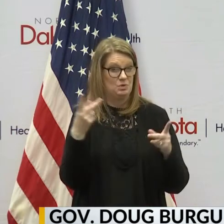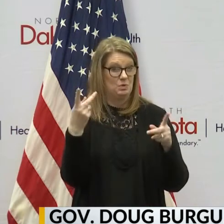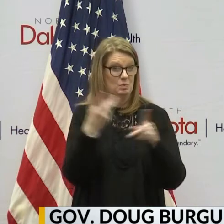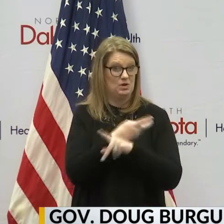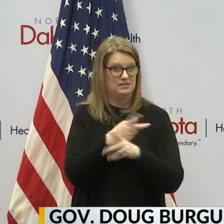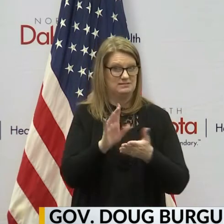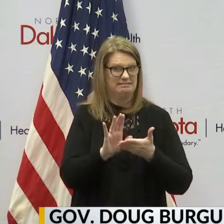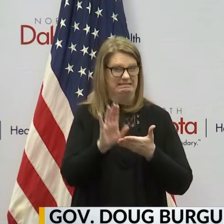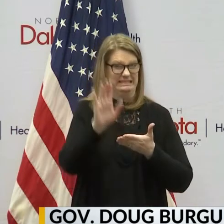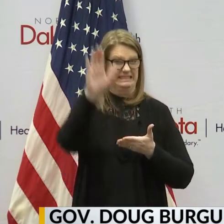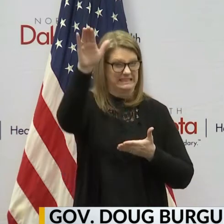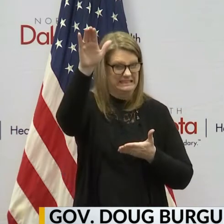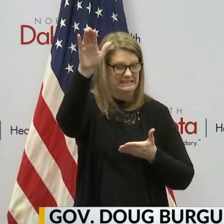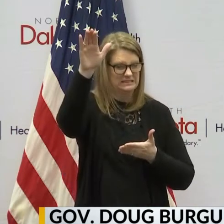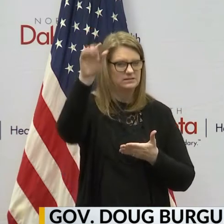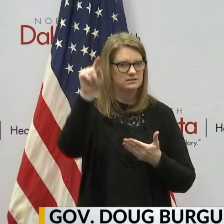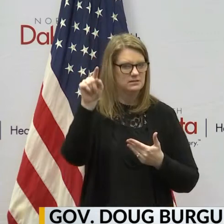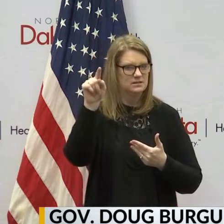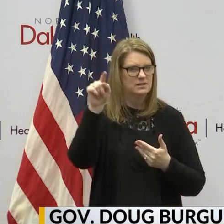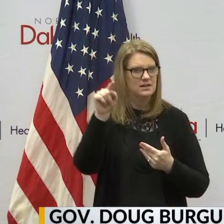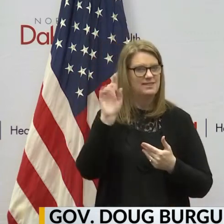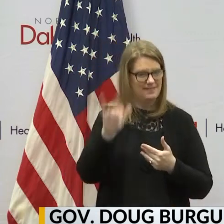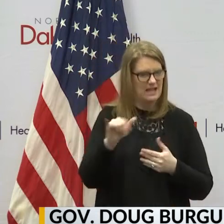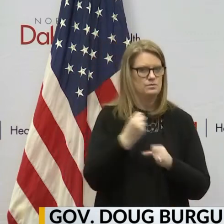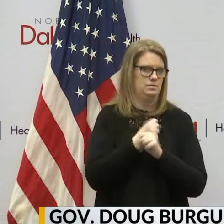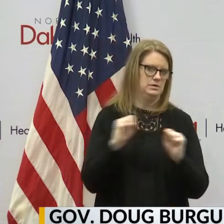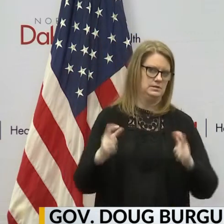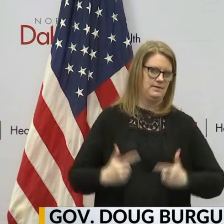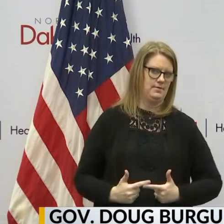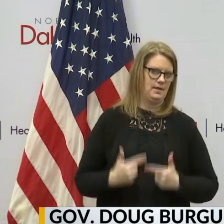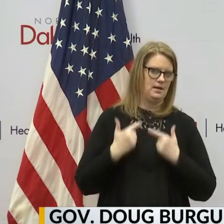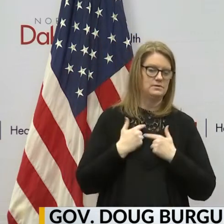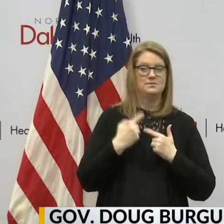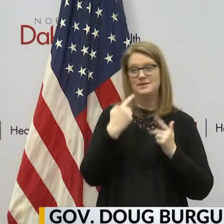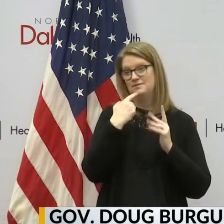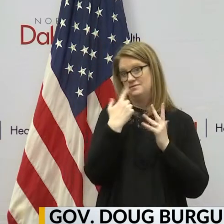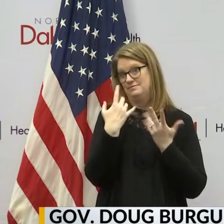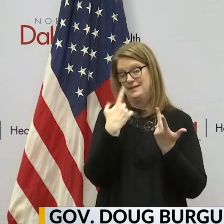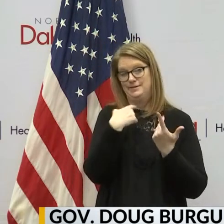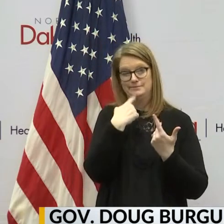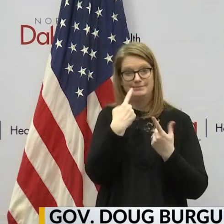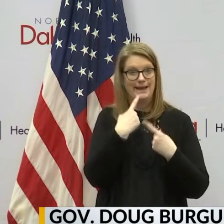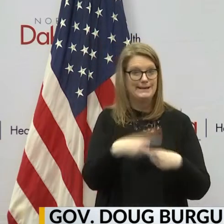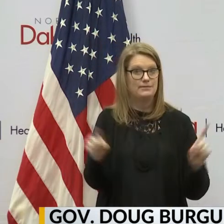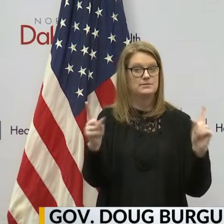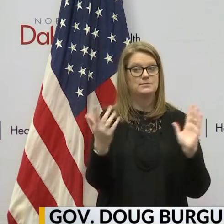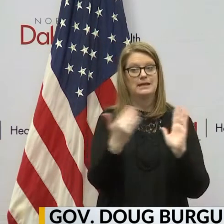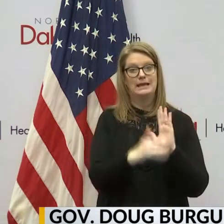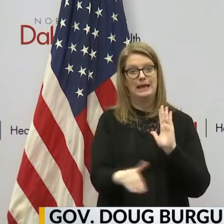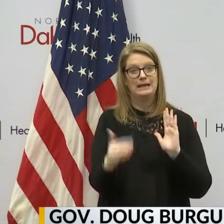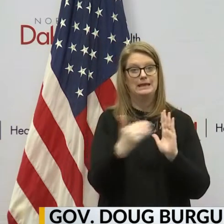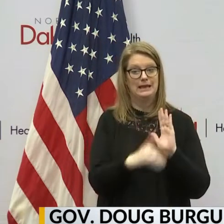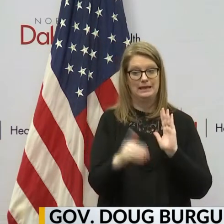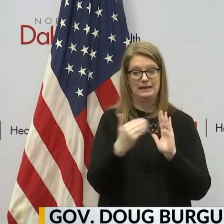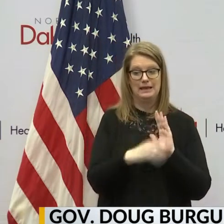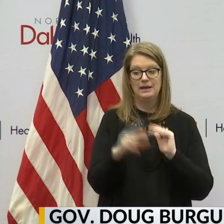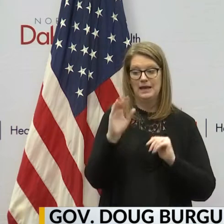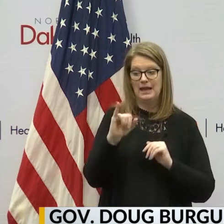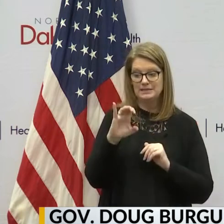PPE AND VENTILATORS IN PARTICULAR WITH STAFF AND PUTTING IN TRAINED STAFF, IF WE HAVE ENOUGH BEDS, EQUIPMENT AND STAFF, TO REACH THE WORST CASE SCENARIO PICS, THAT IS WHEN WE